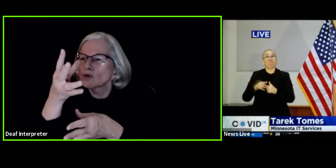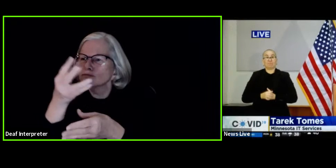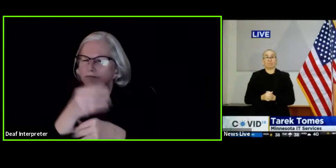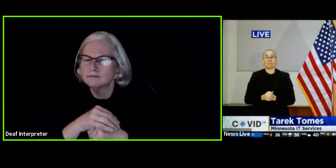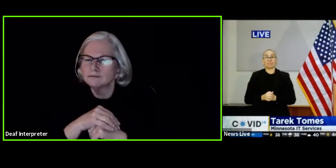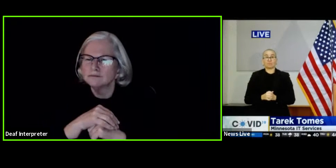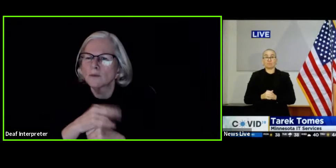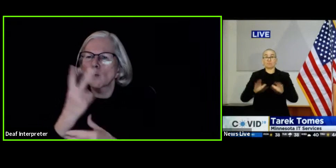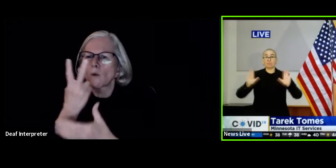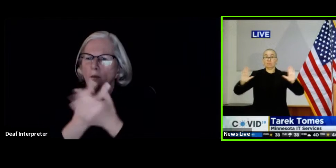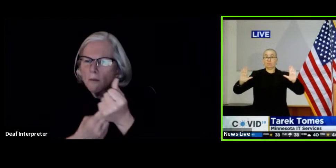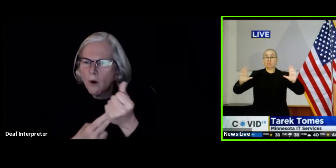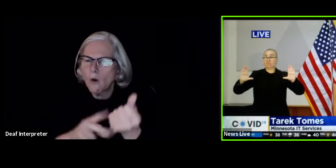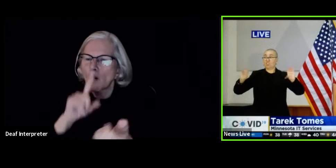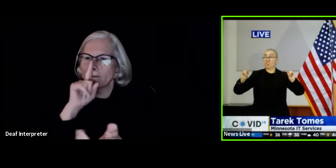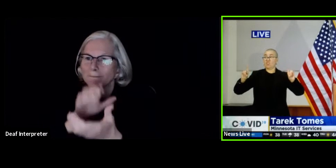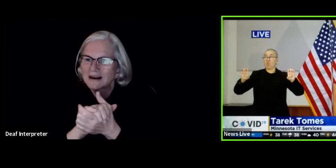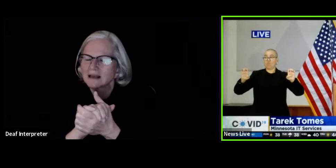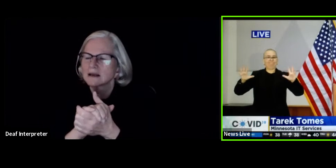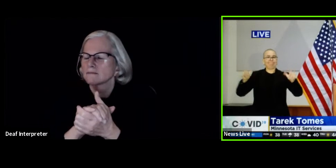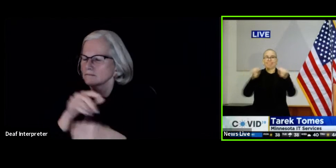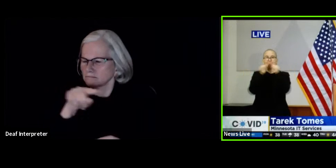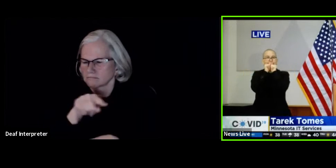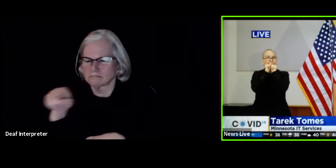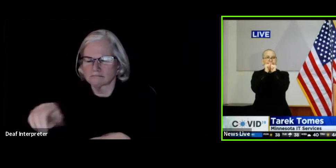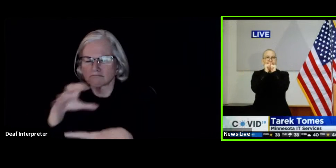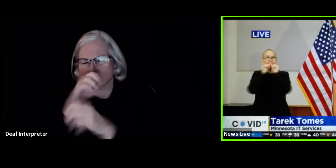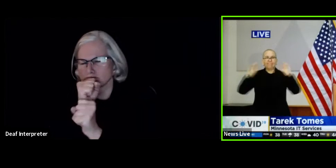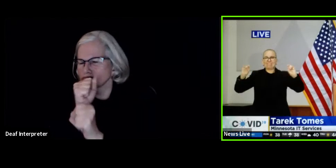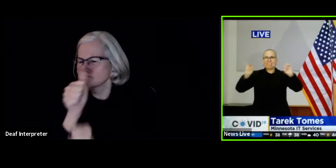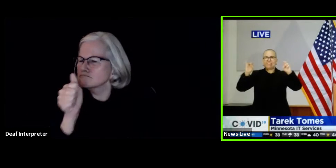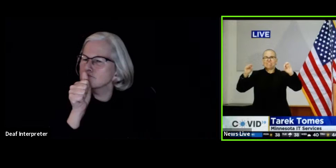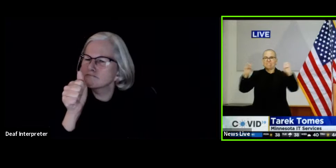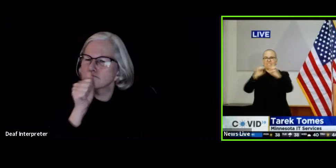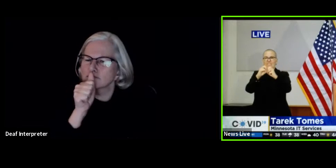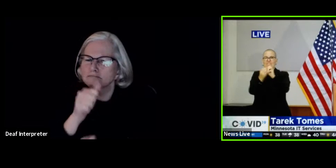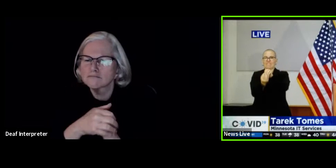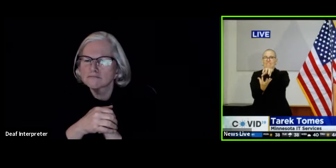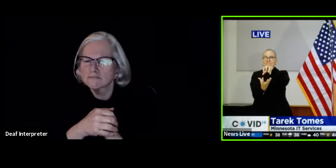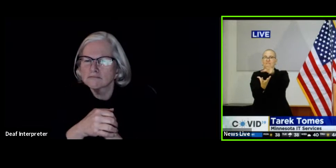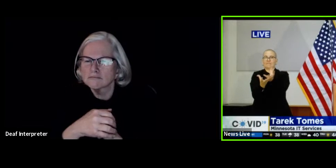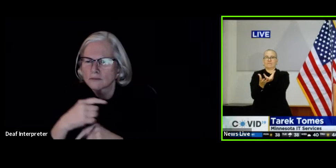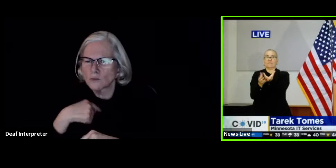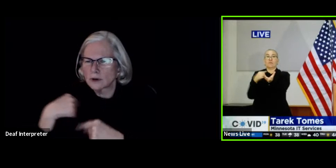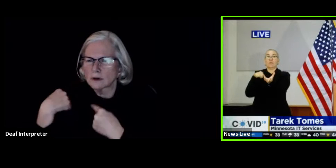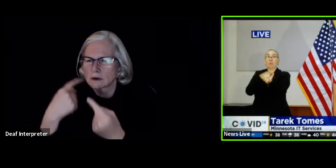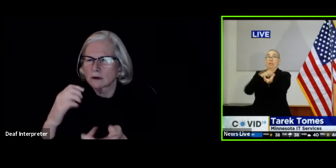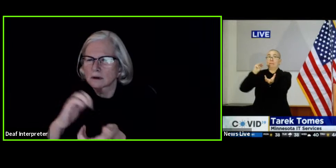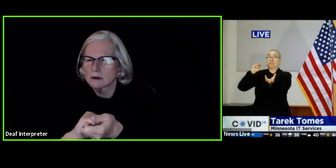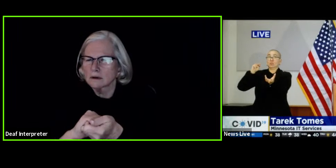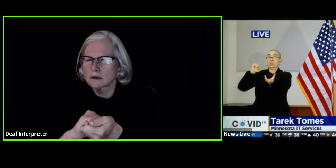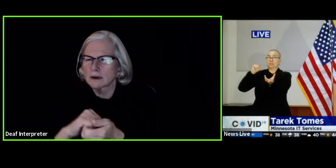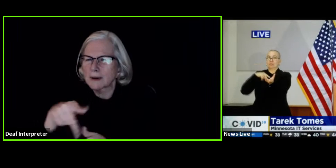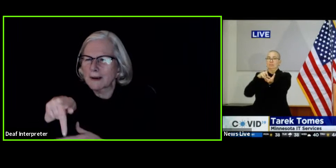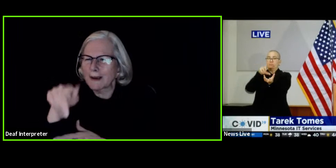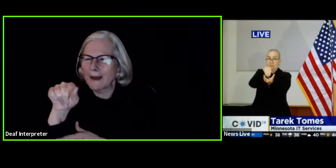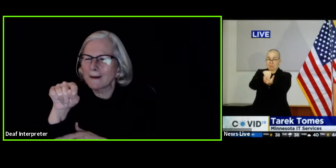CORE DATA PRIVACY. WE THEN EMBARKED ON A PARTNERSHIP TOGETHER WITH THE PATH CHECK